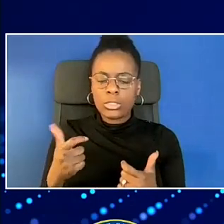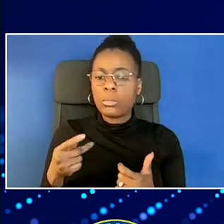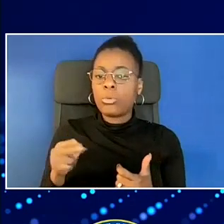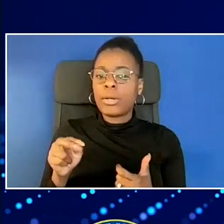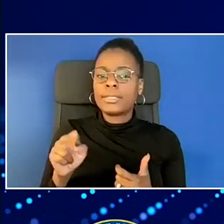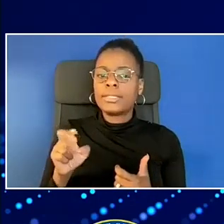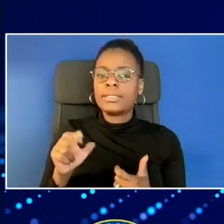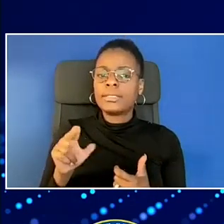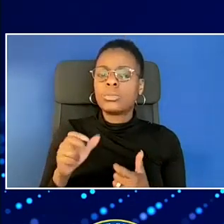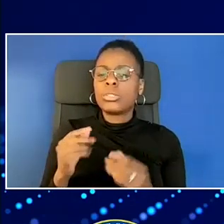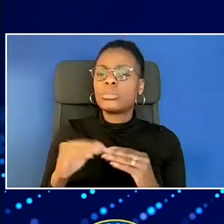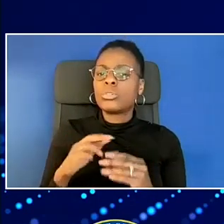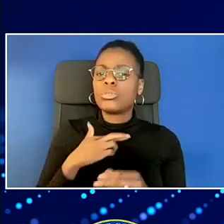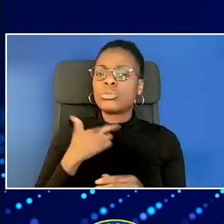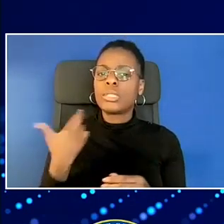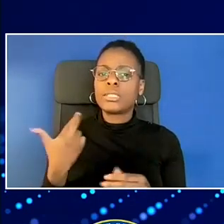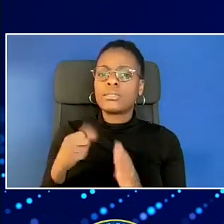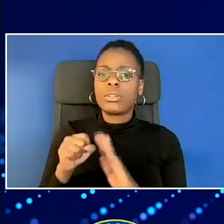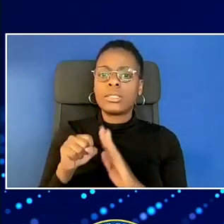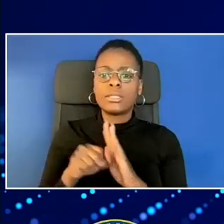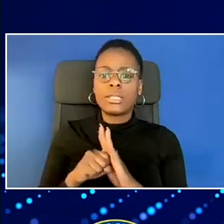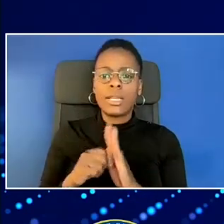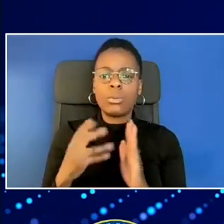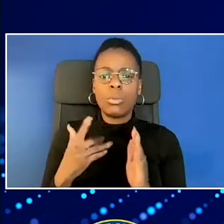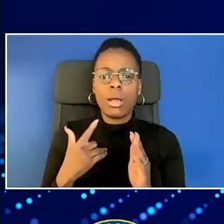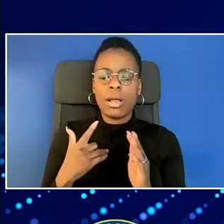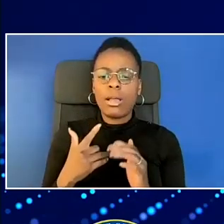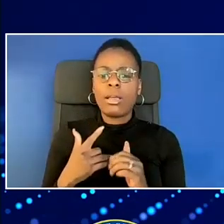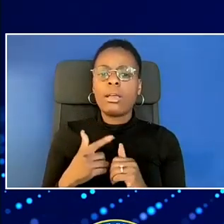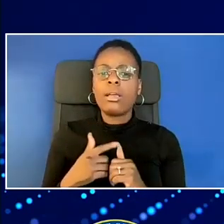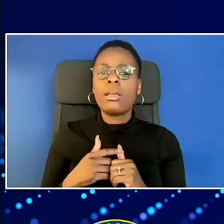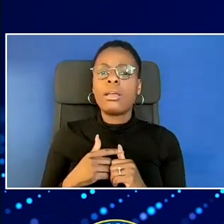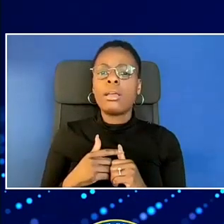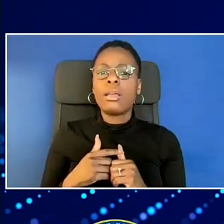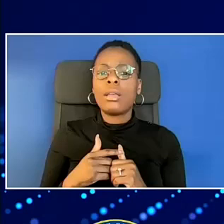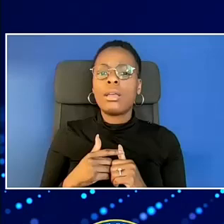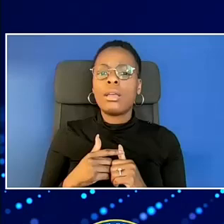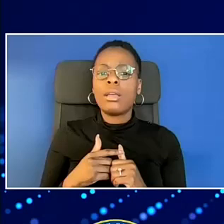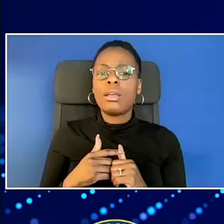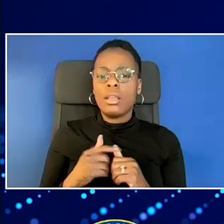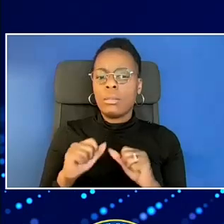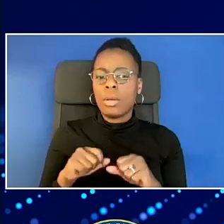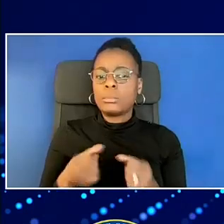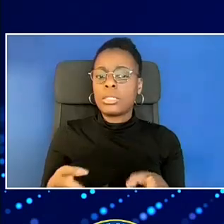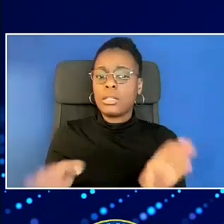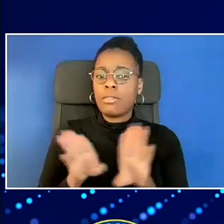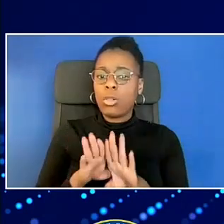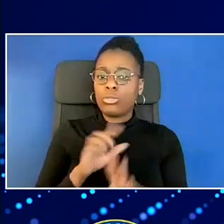state given the large presence, the possibility of closure, and the quality of the instruction in that state.